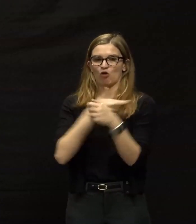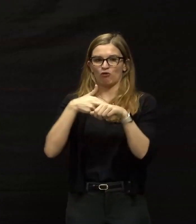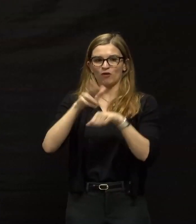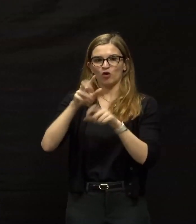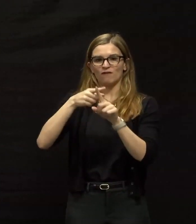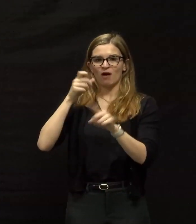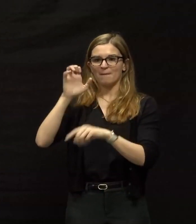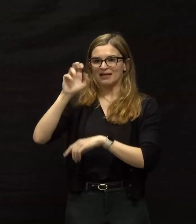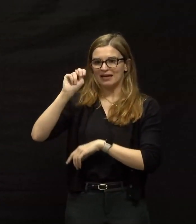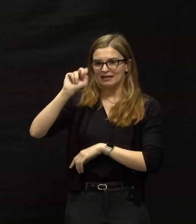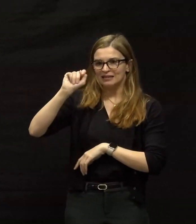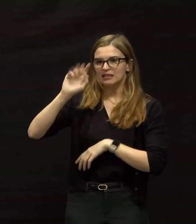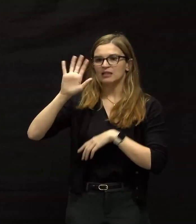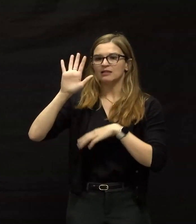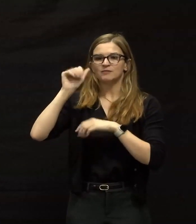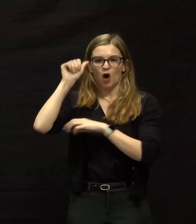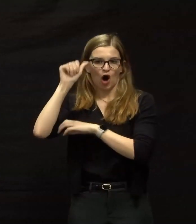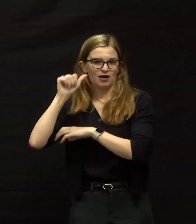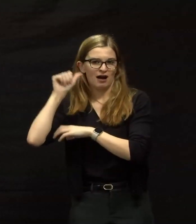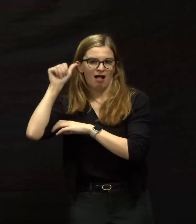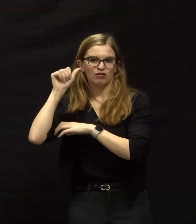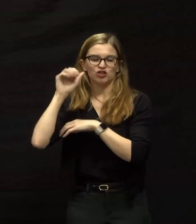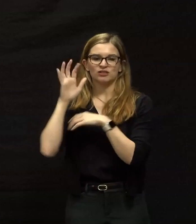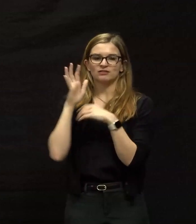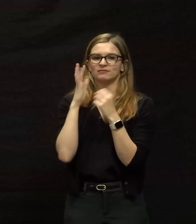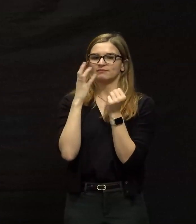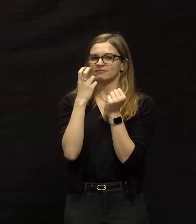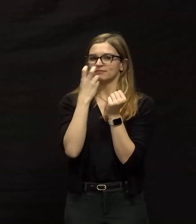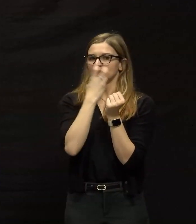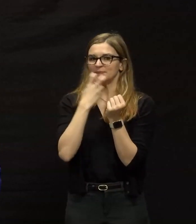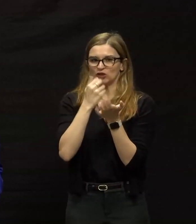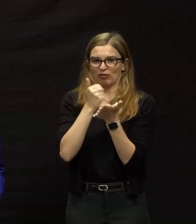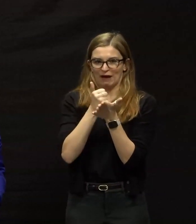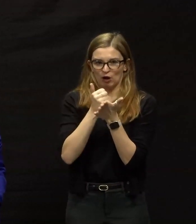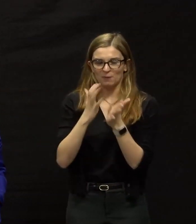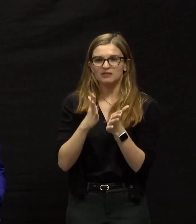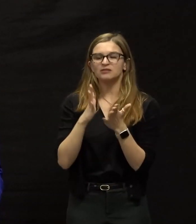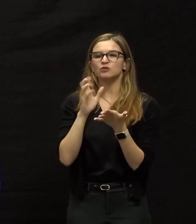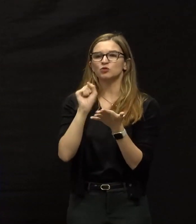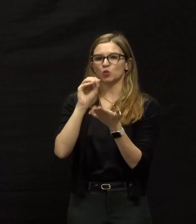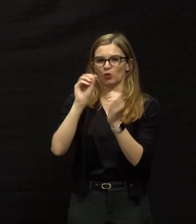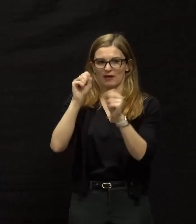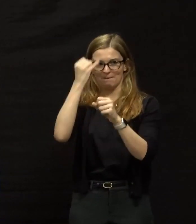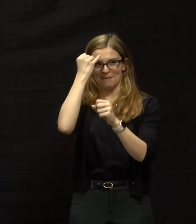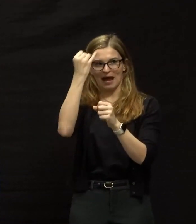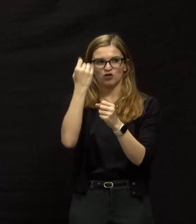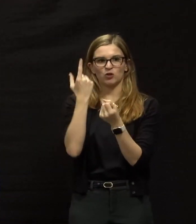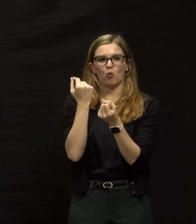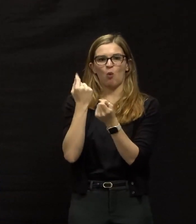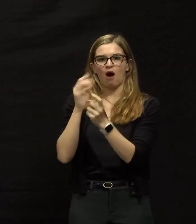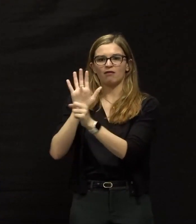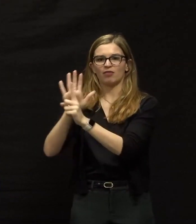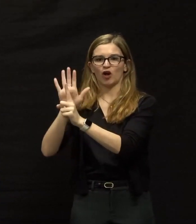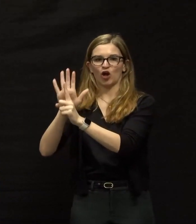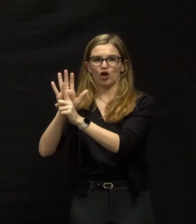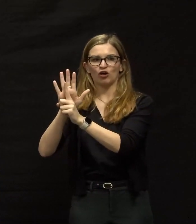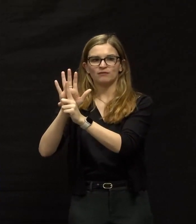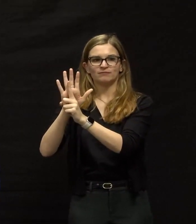so lots of our referrals are from ENTs, audiologists, speech therapists. So you can imagine